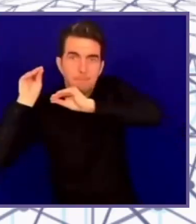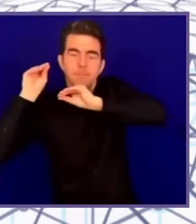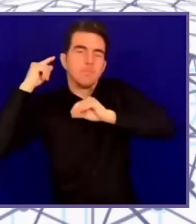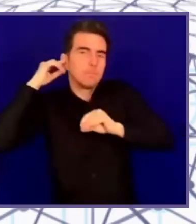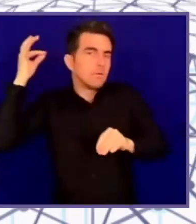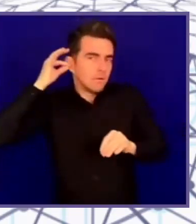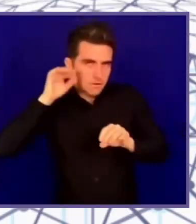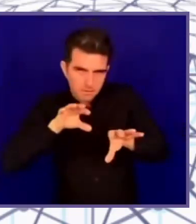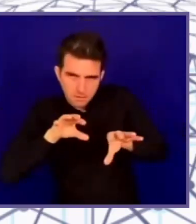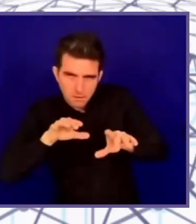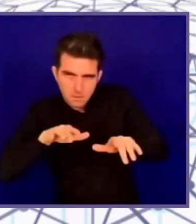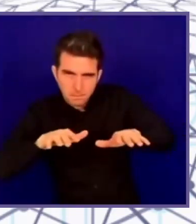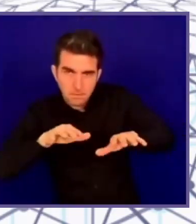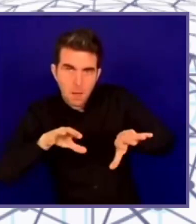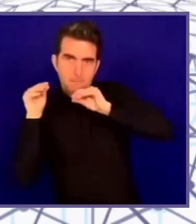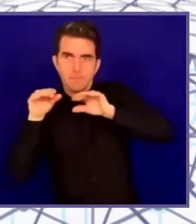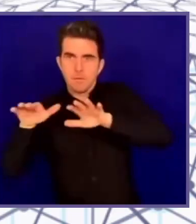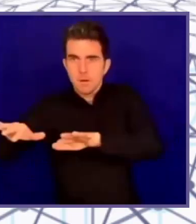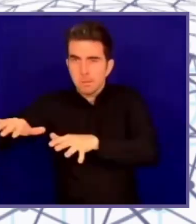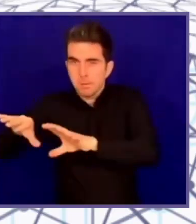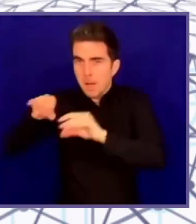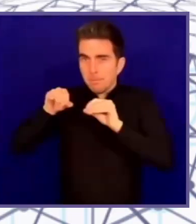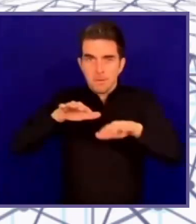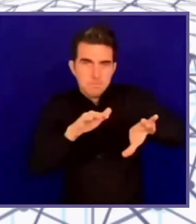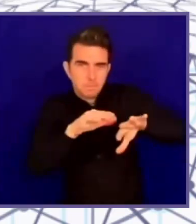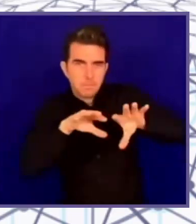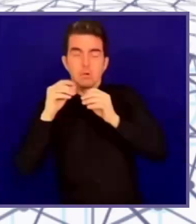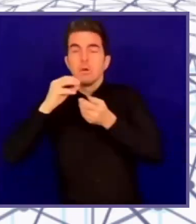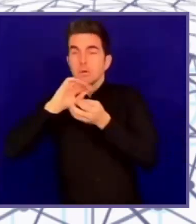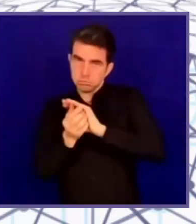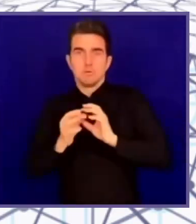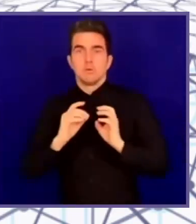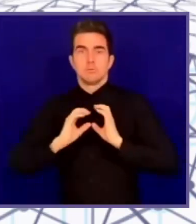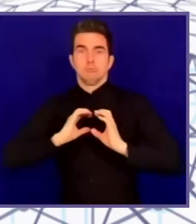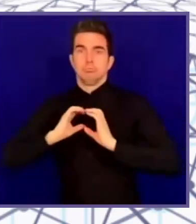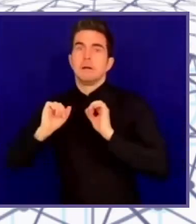movements. So when you look to your left, your left eardrum moves in, when you look to your